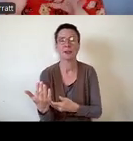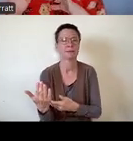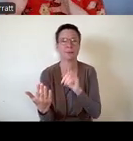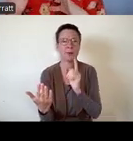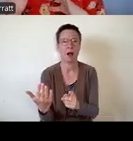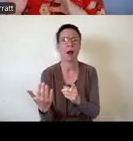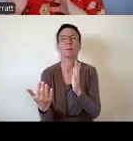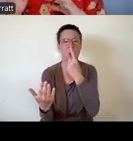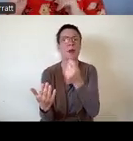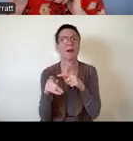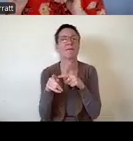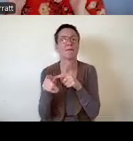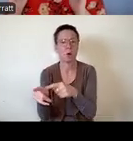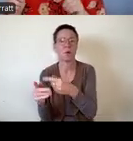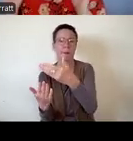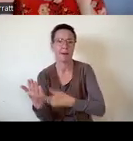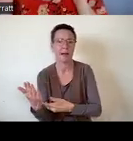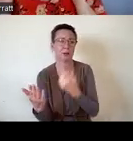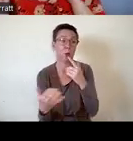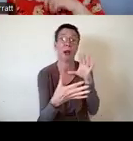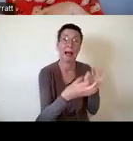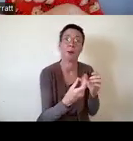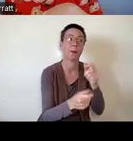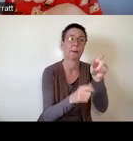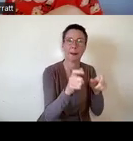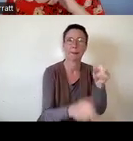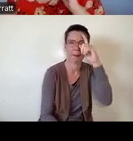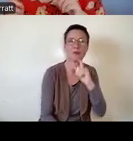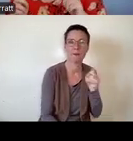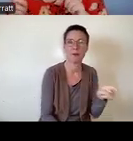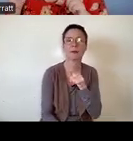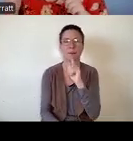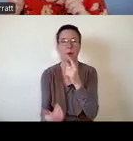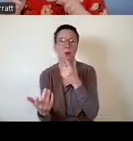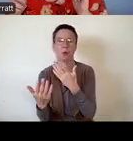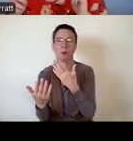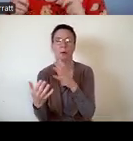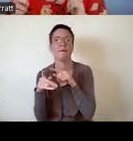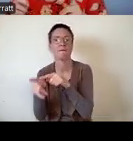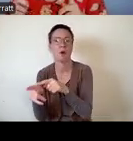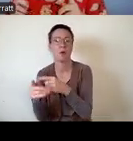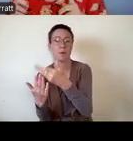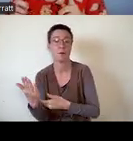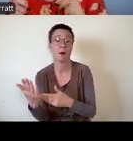That's not an option. Also, with some people, you can choose whether to follow them instead of connecting.